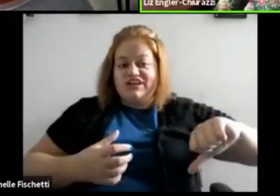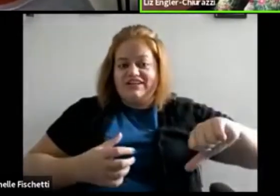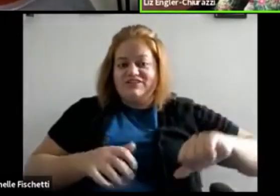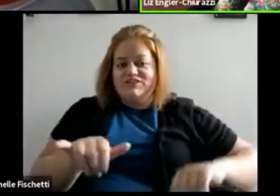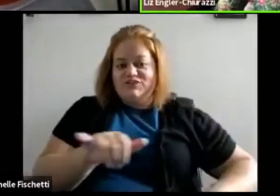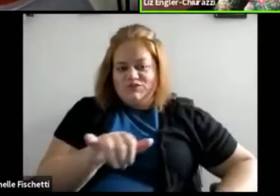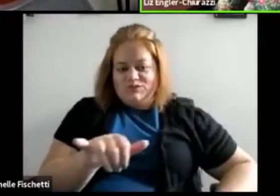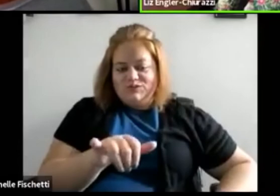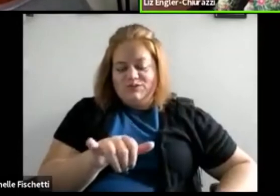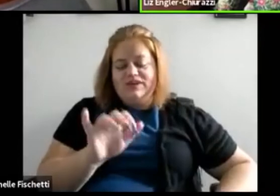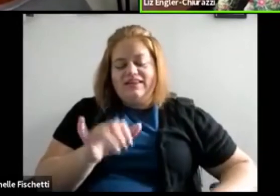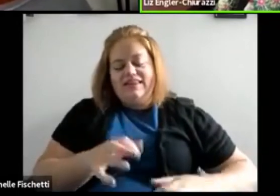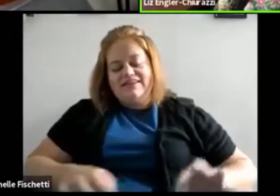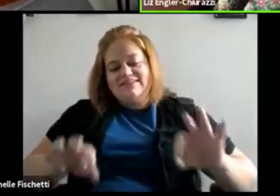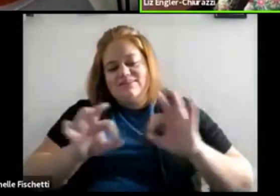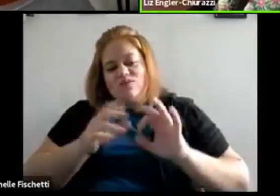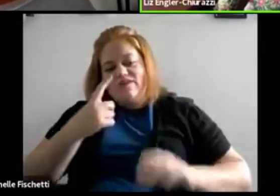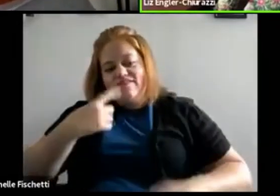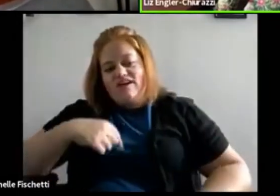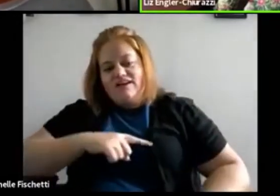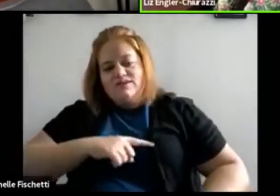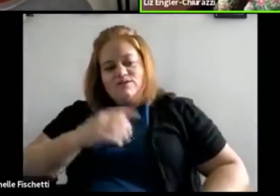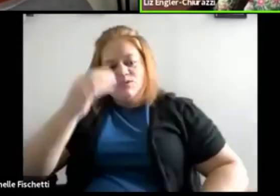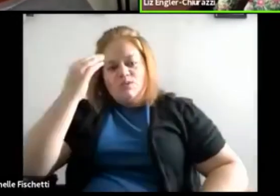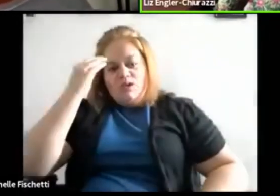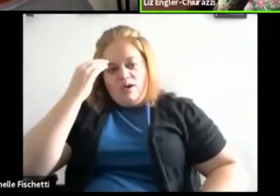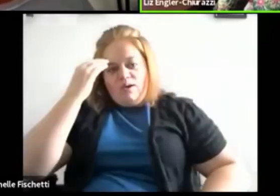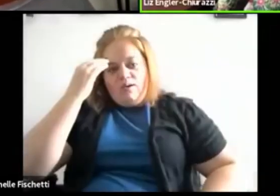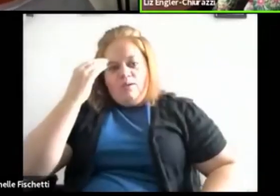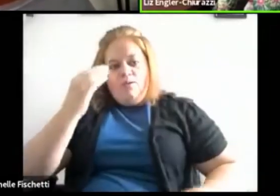that's important because we want to make sure that what we are producing is the